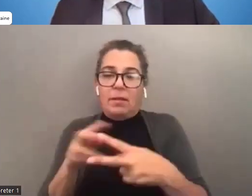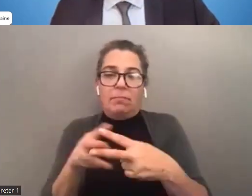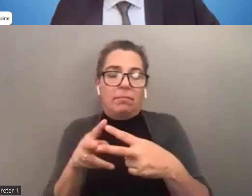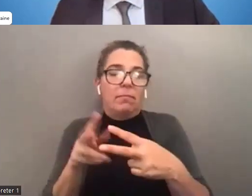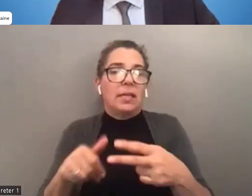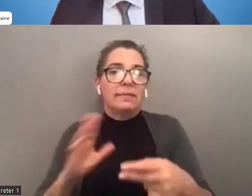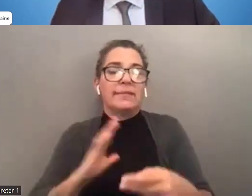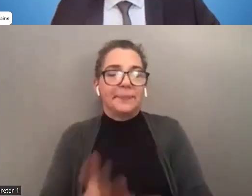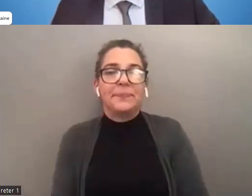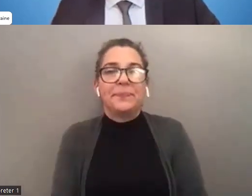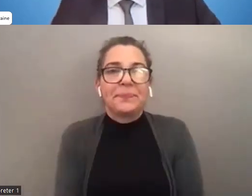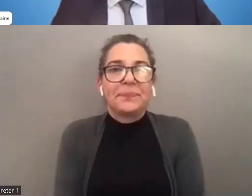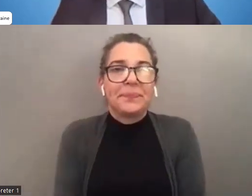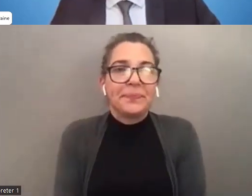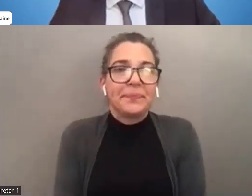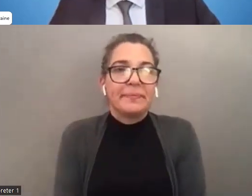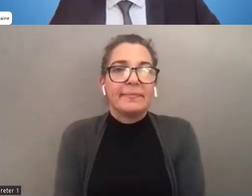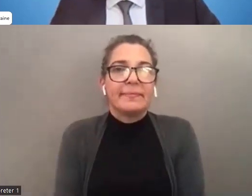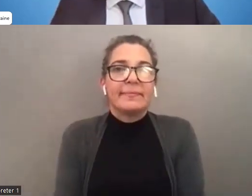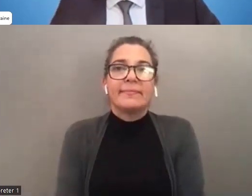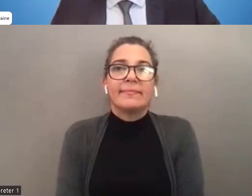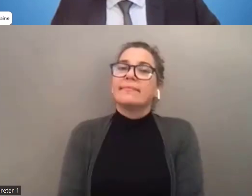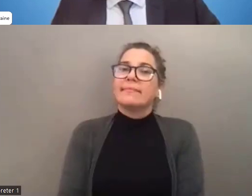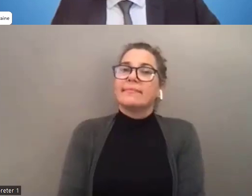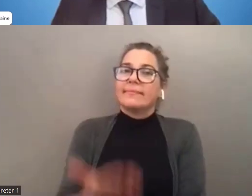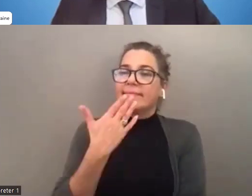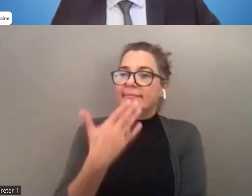Elyse Sullivan: Thank you. And there's a few questions